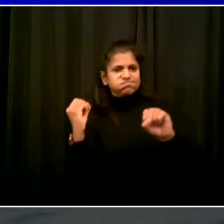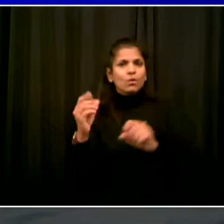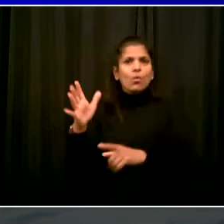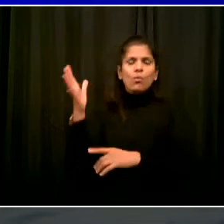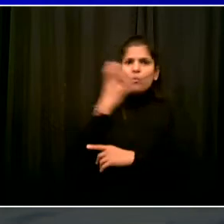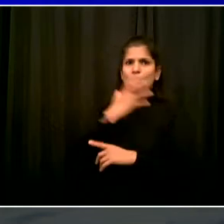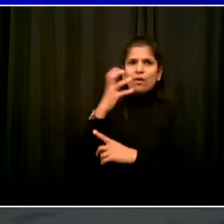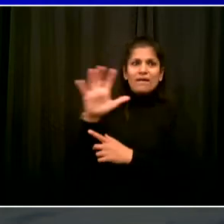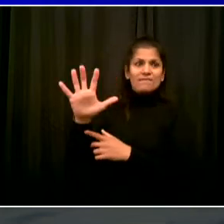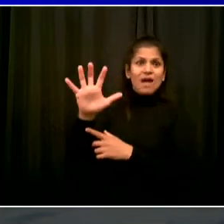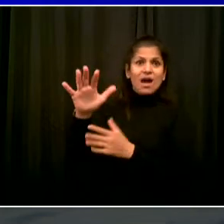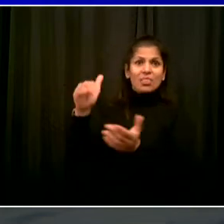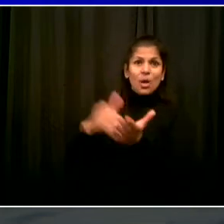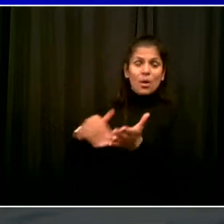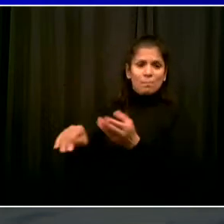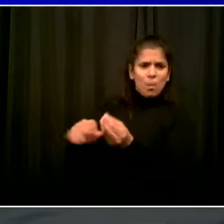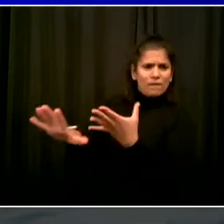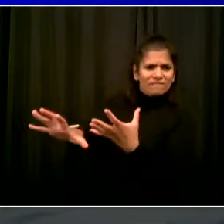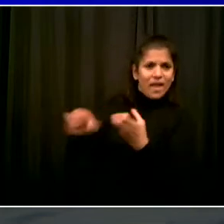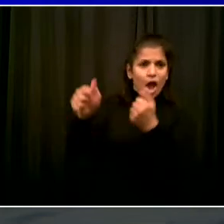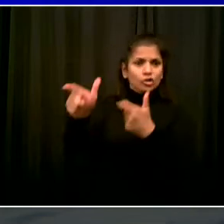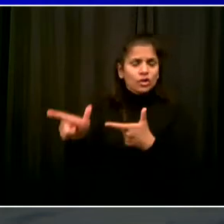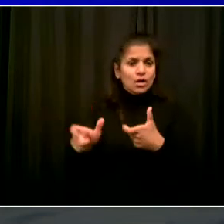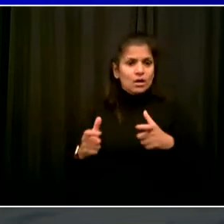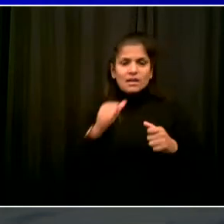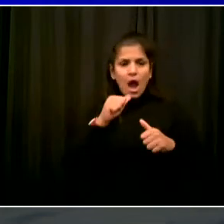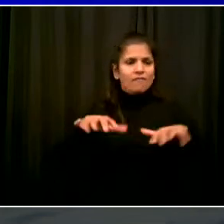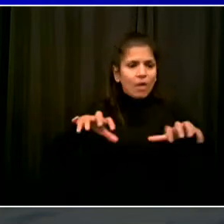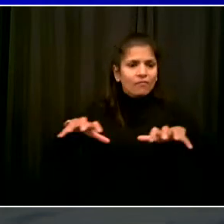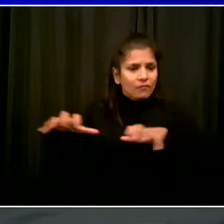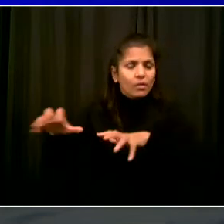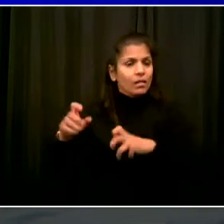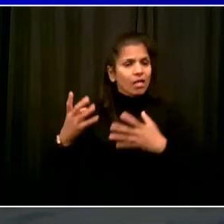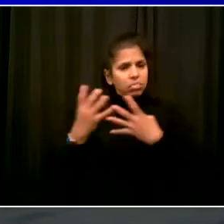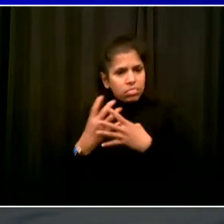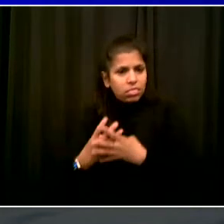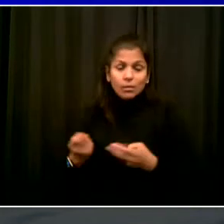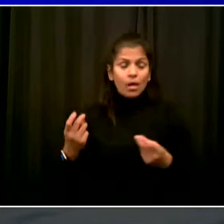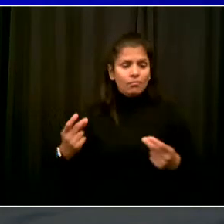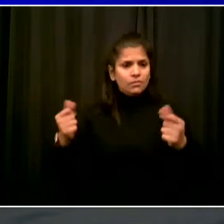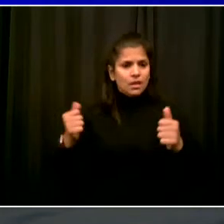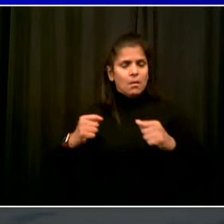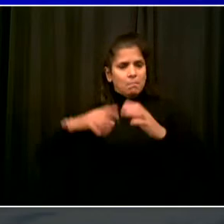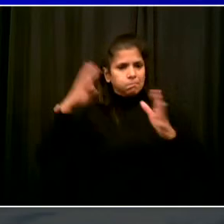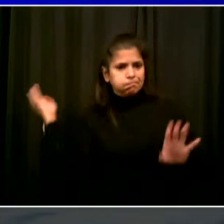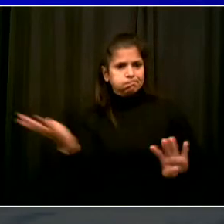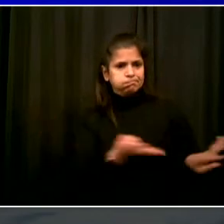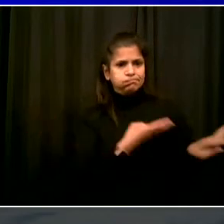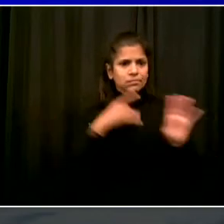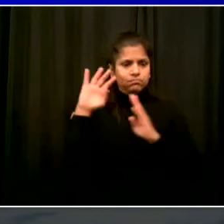SPECIFIC GUARANTEE THAT EACH BUILDING AND PUBLIC HOUSING, EVERY BUBULDIIING WIILL BE